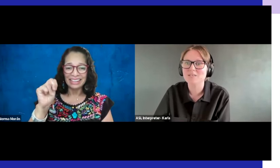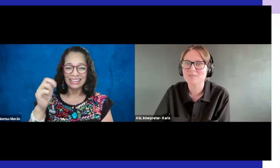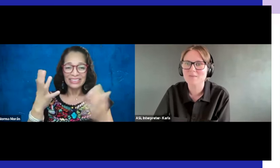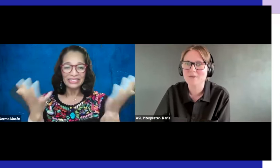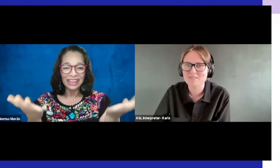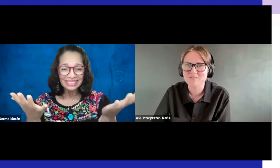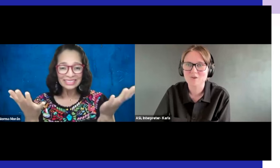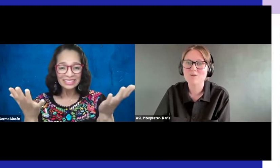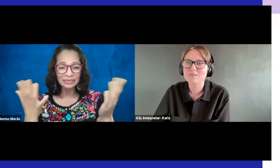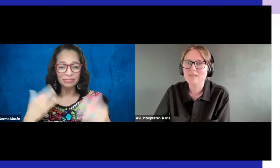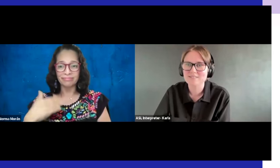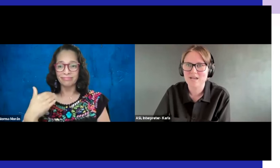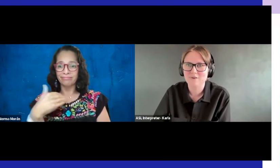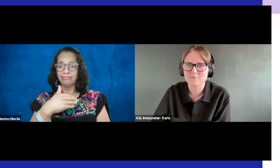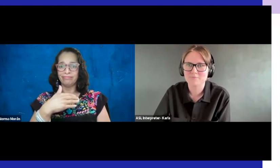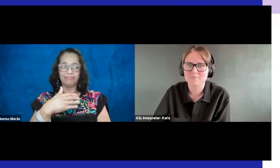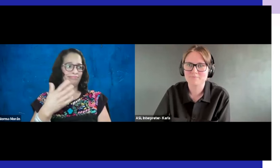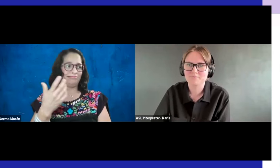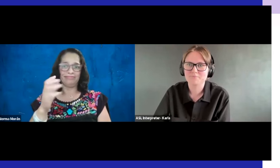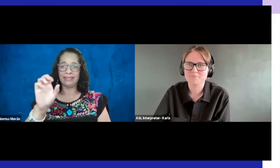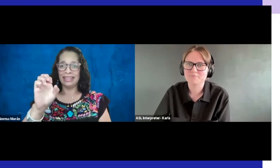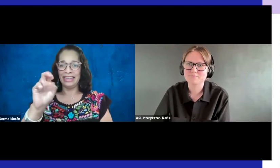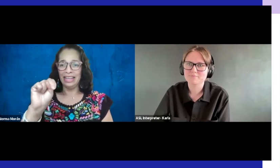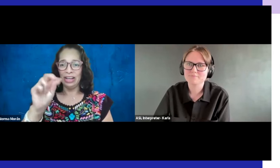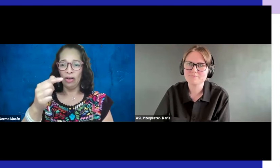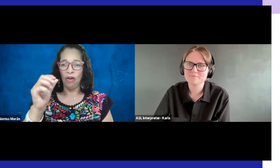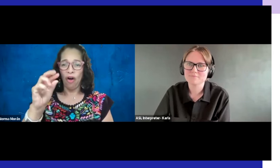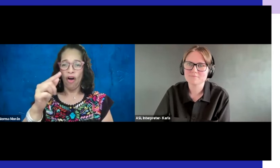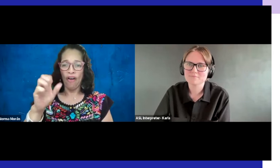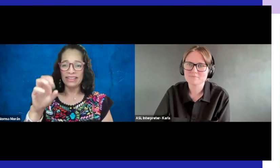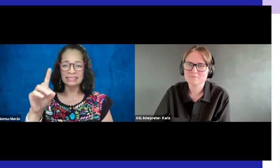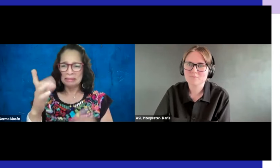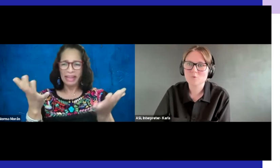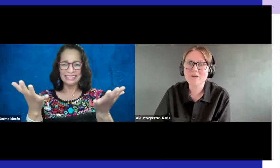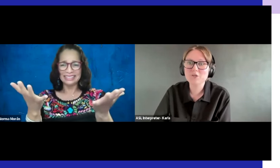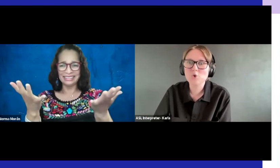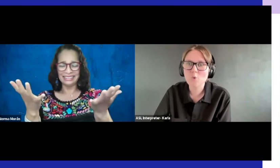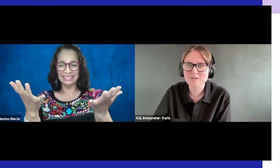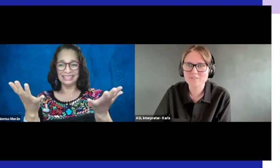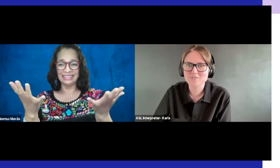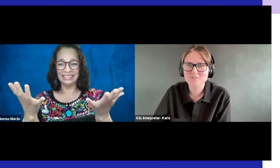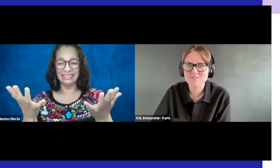no idea what that meant, or let down, or engorged.